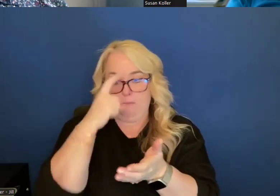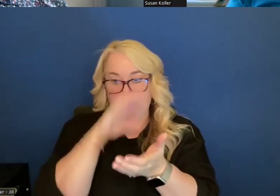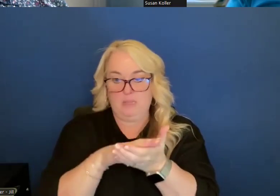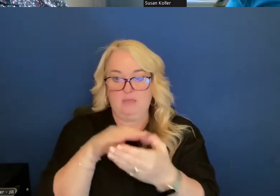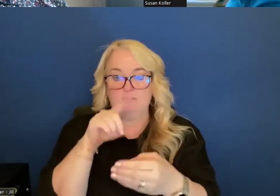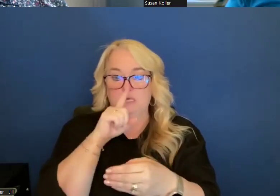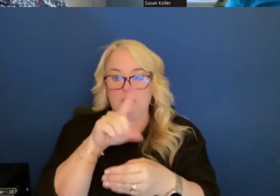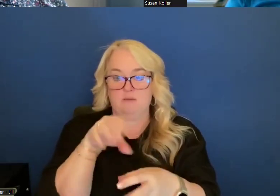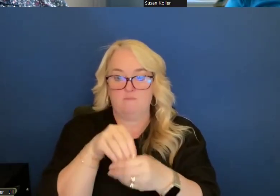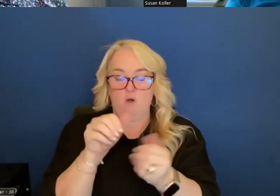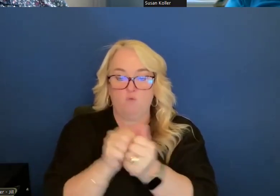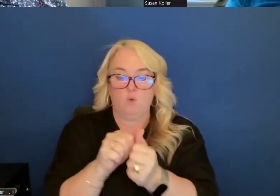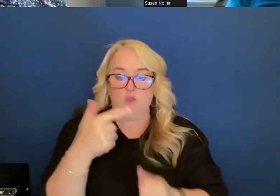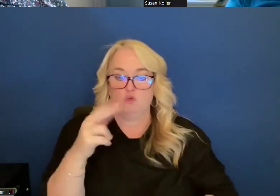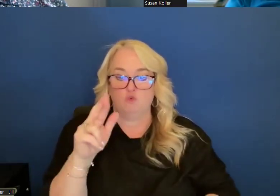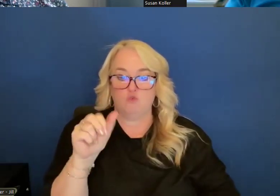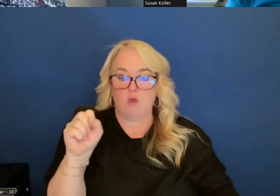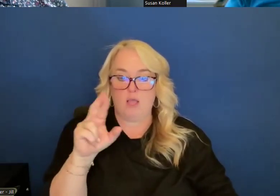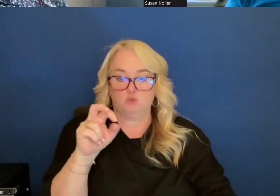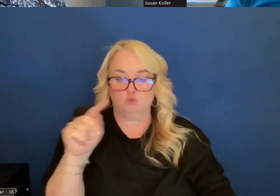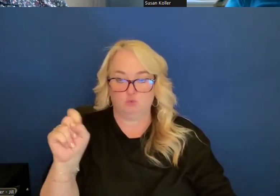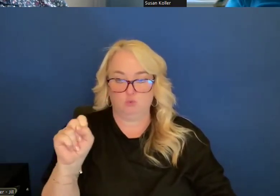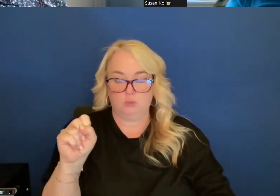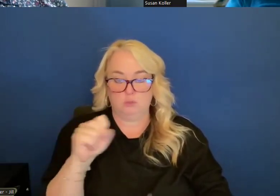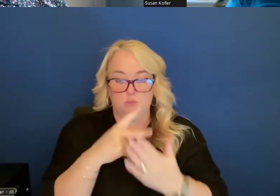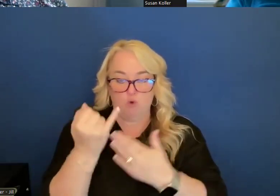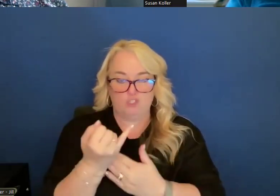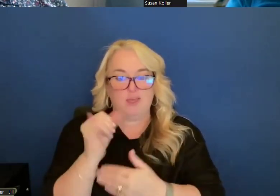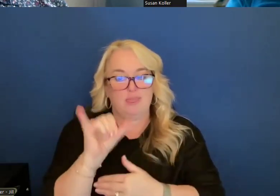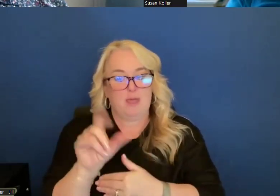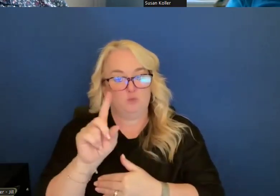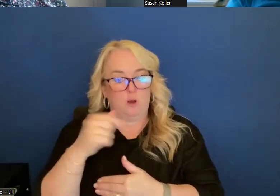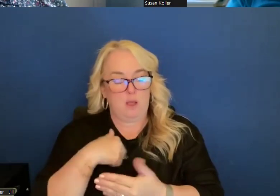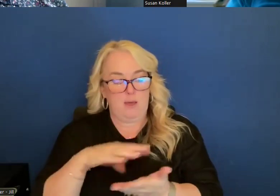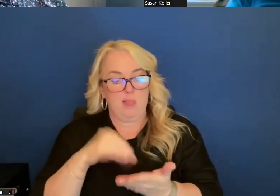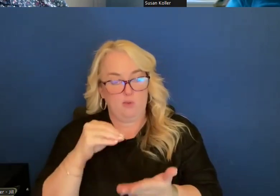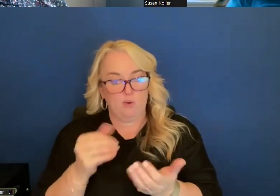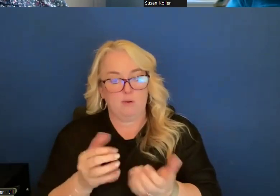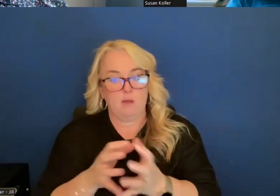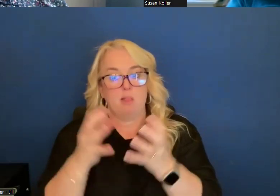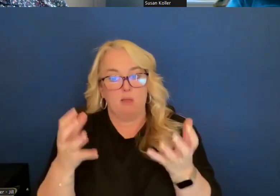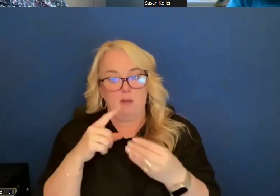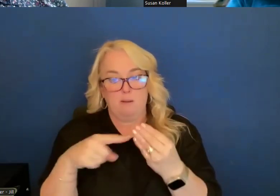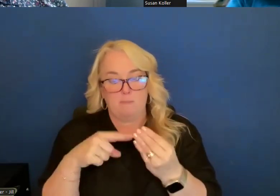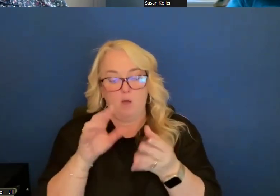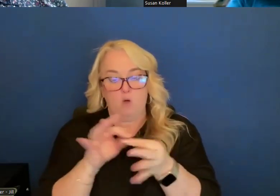Project, and that is how I learned the most about commenting, and truly how I got involved.